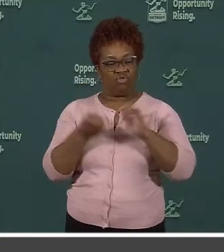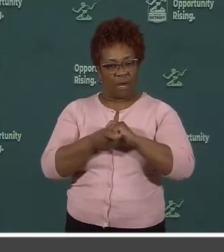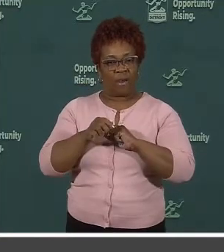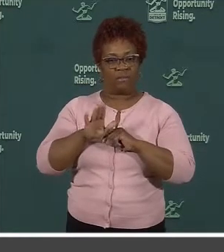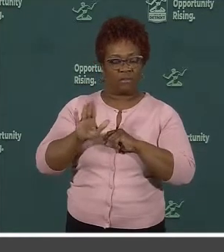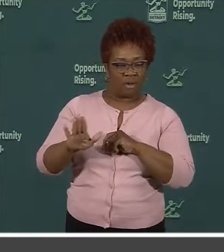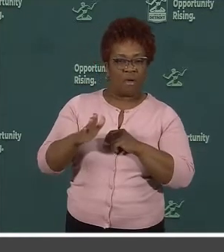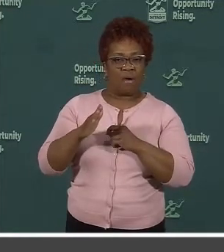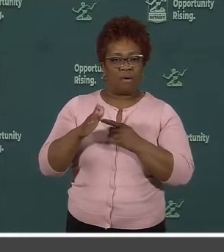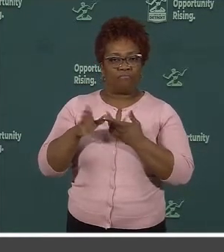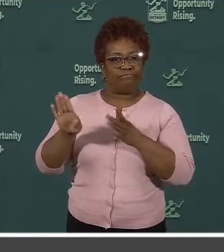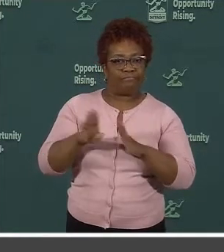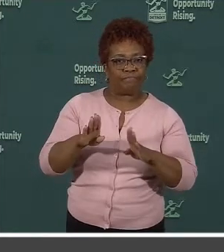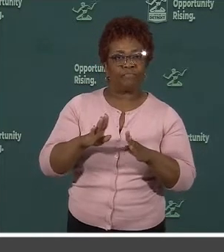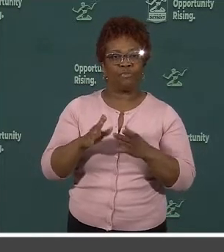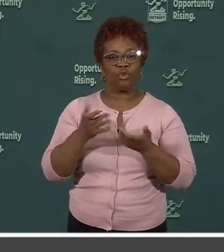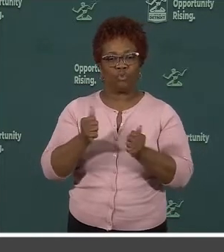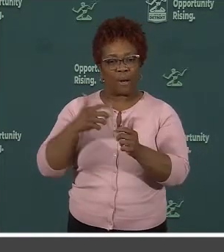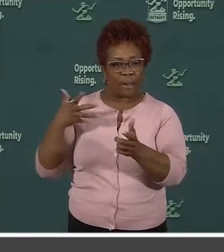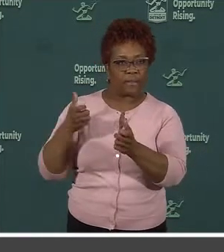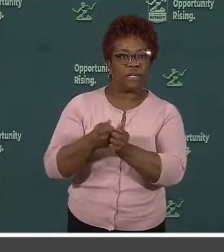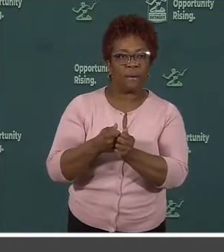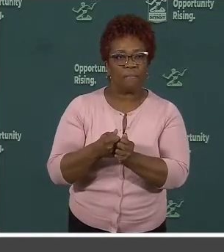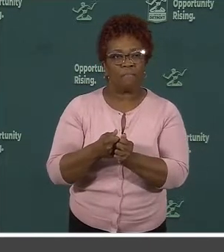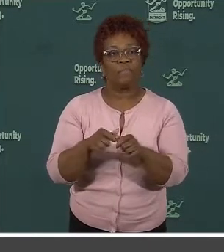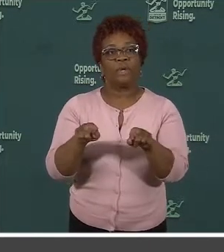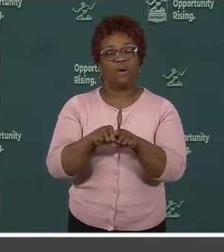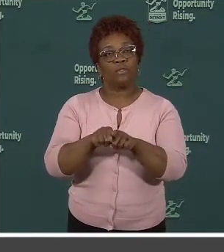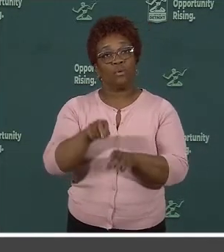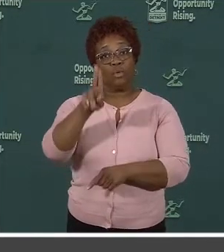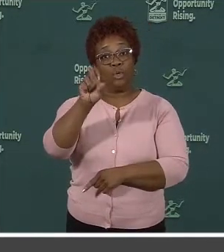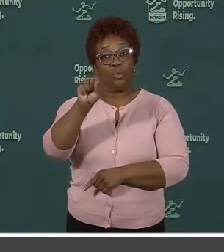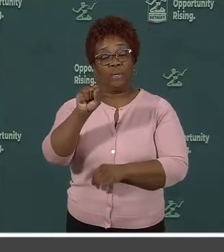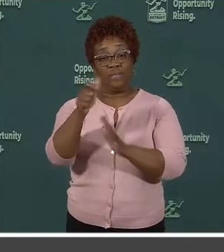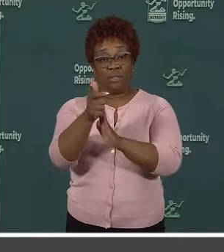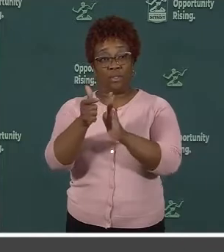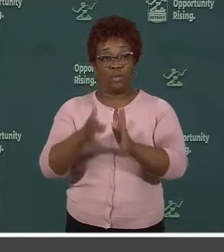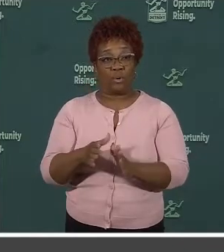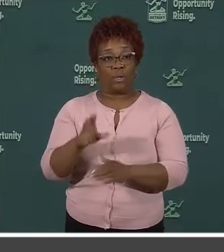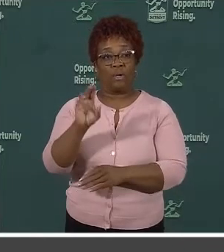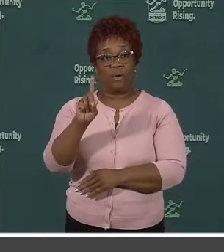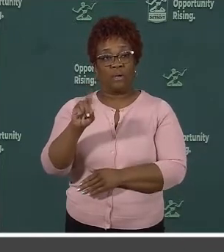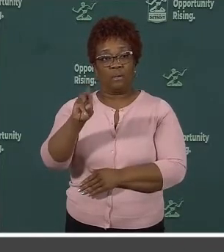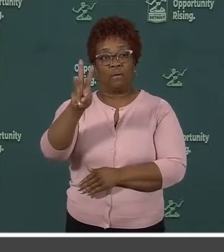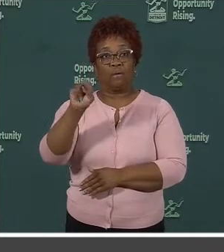TYSON STEPPED IN BUT REALLY THE ENTIRE U.S. ATTORNEY'S OFFICE HAS BEEN PARTNERS MARK CUTCO AND THE ENTIRE TEAM THE DETROIT